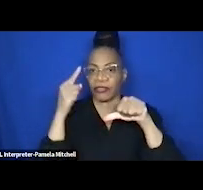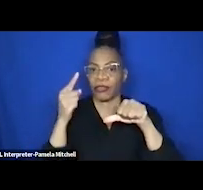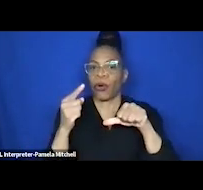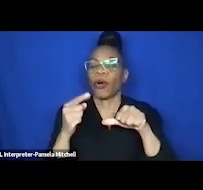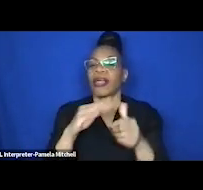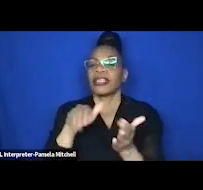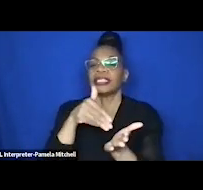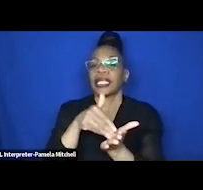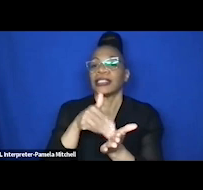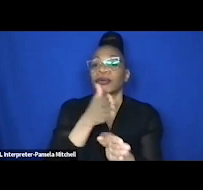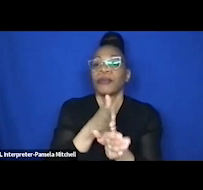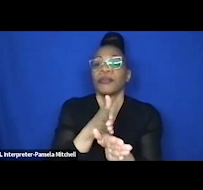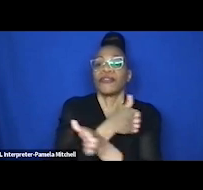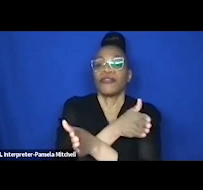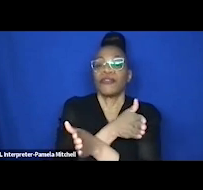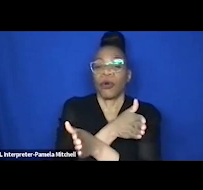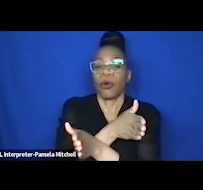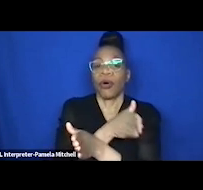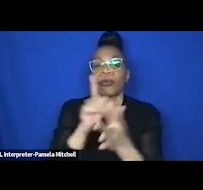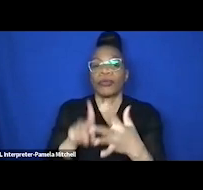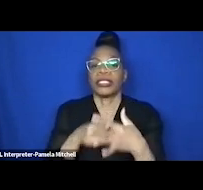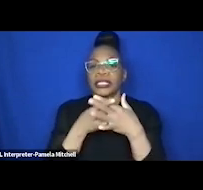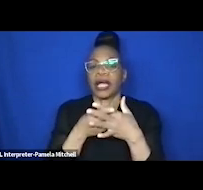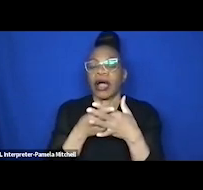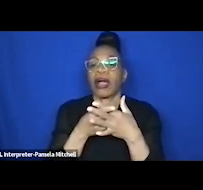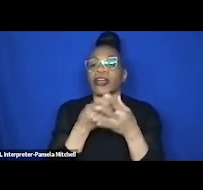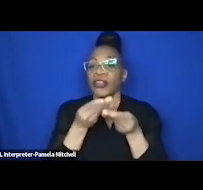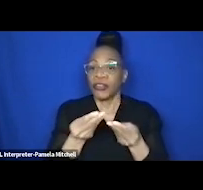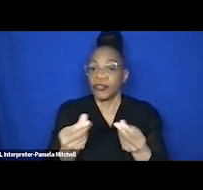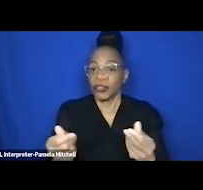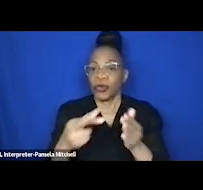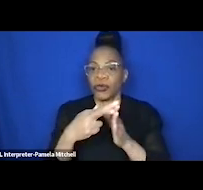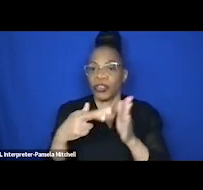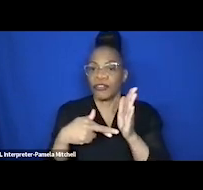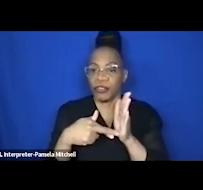So before we begin, just a few preliminary items to review. So a quick disclaimer.